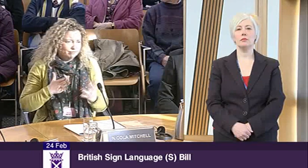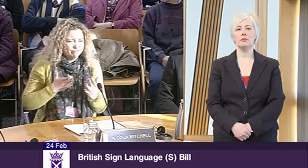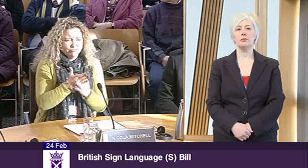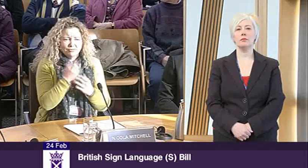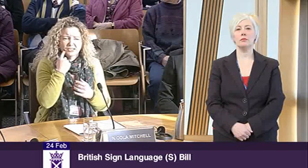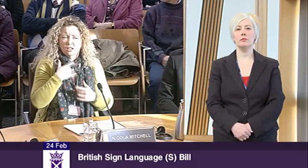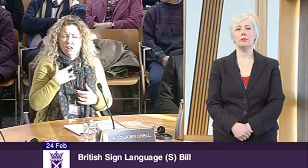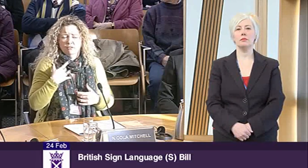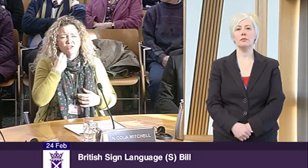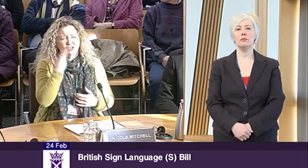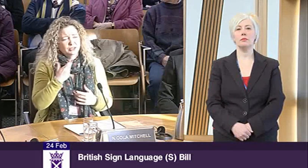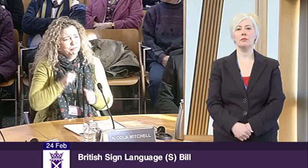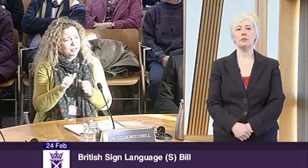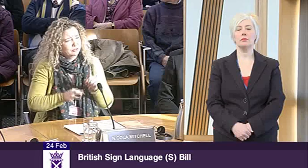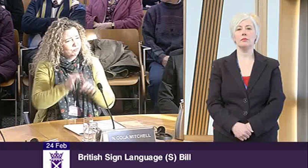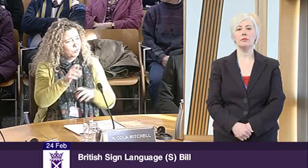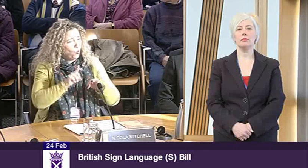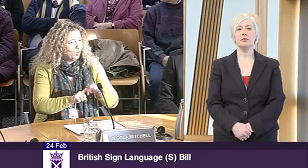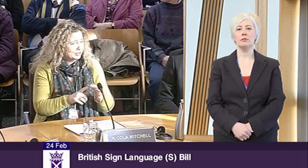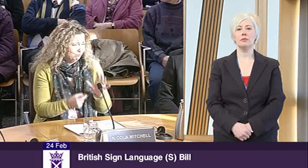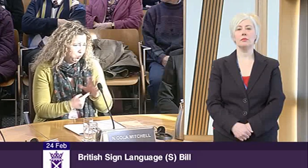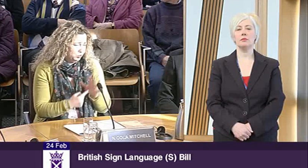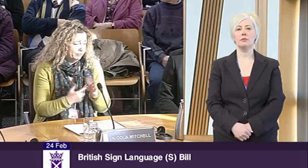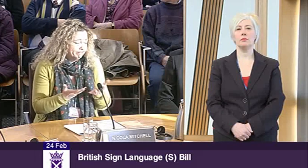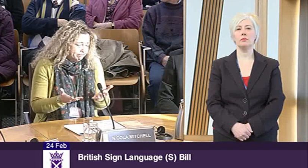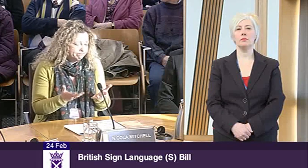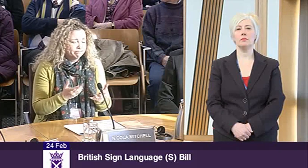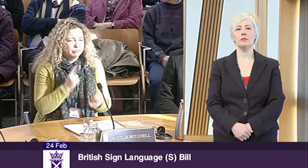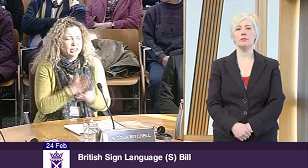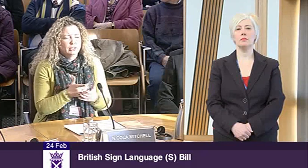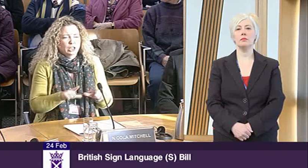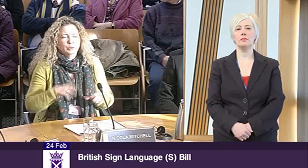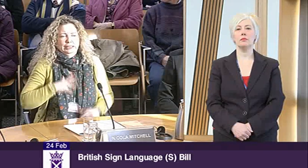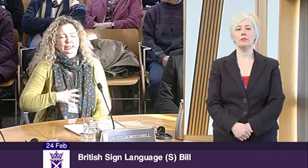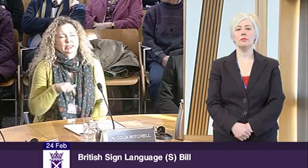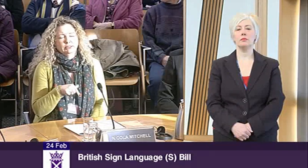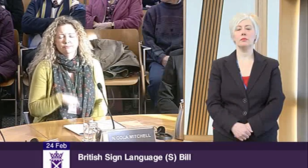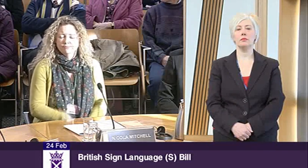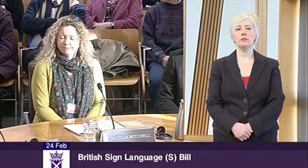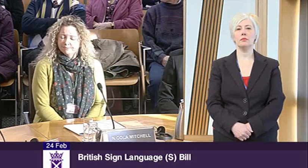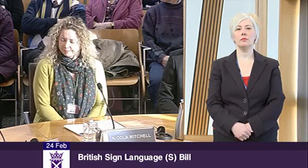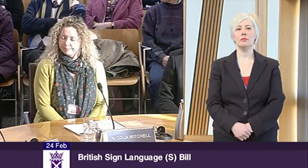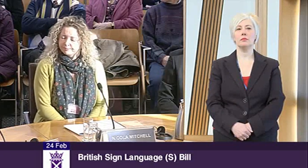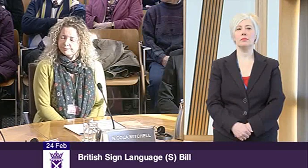access to what is going on. Deaf people want an improved quality of life and improved access